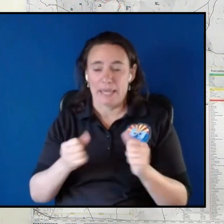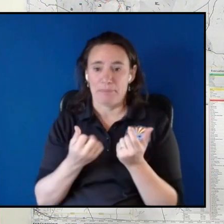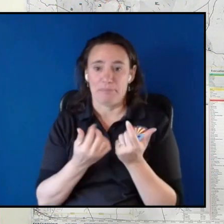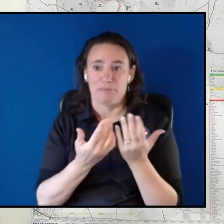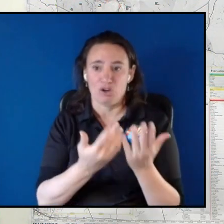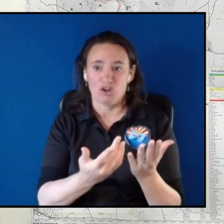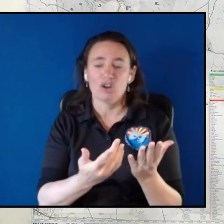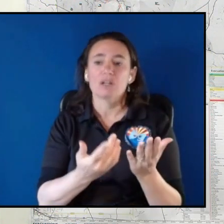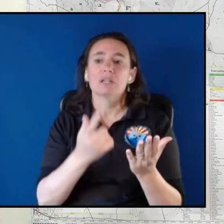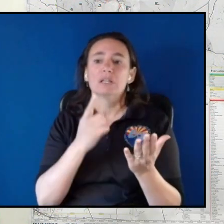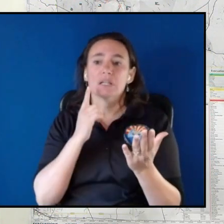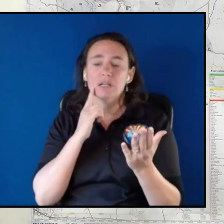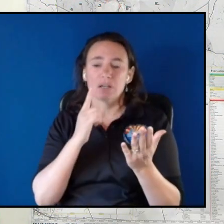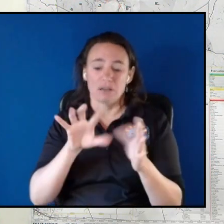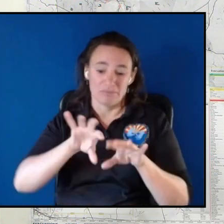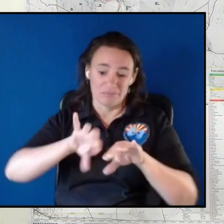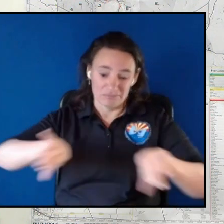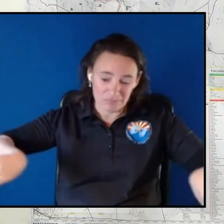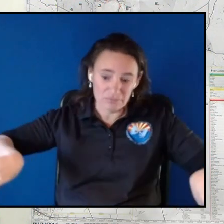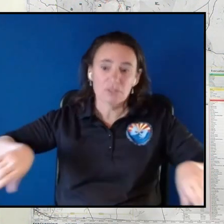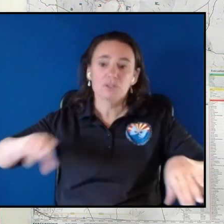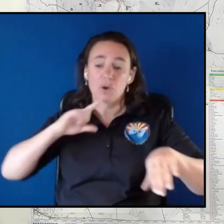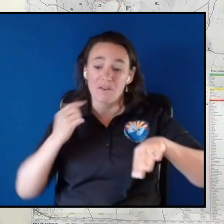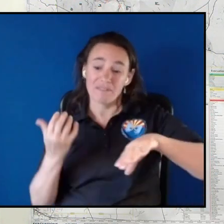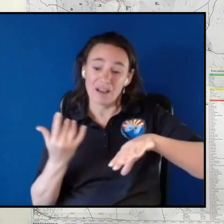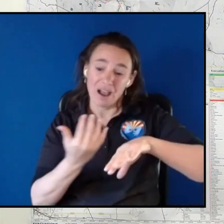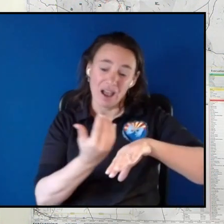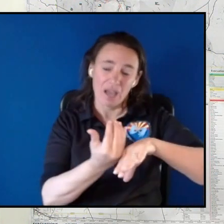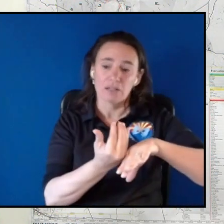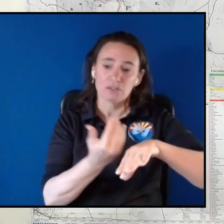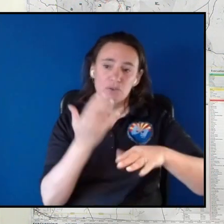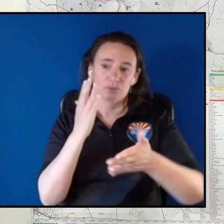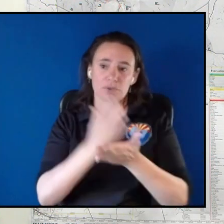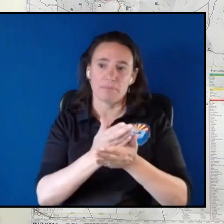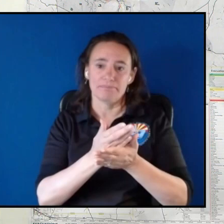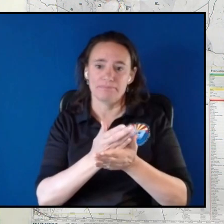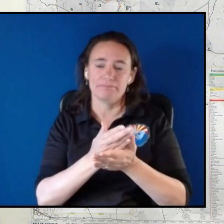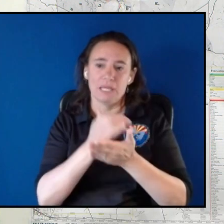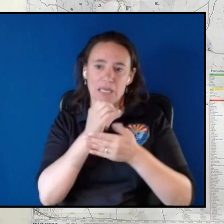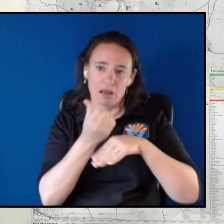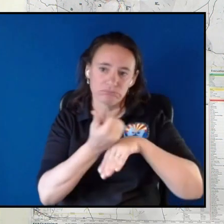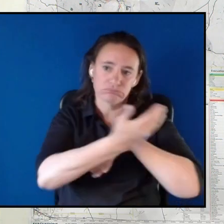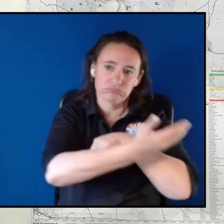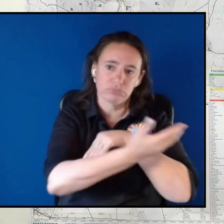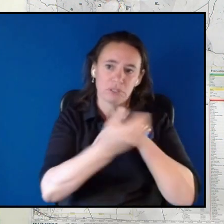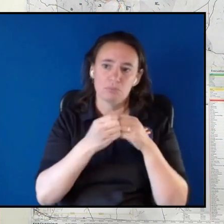ability to continue to spread to the west.